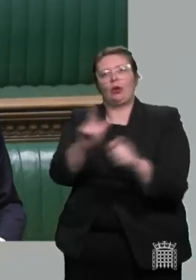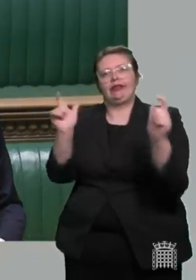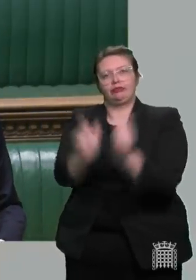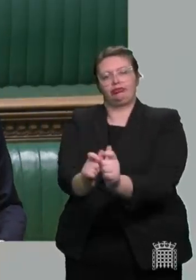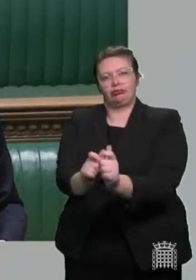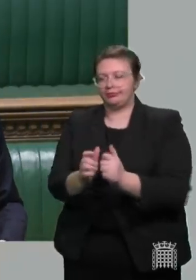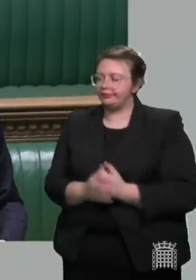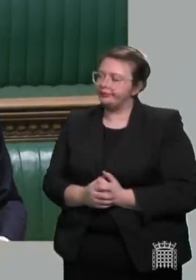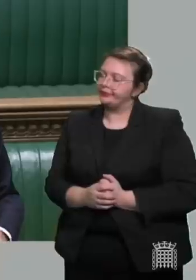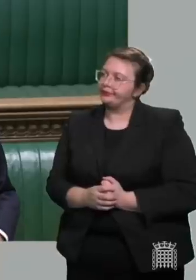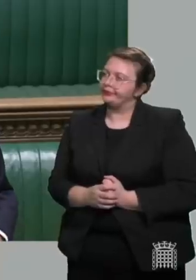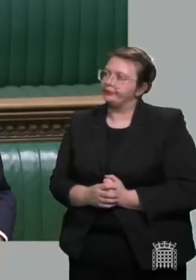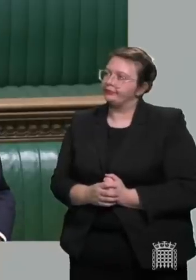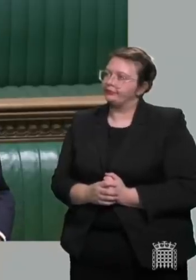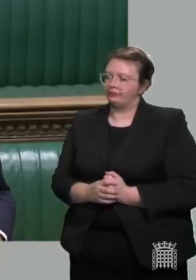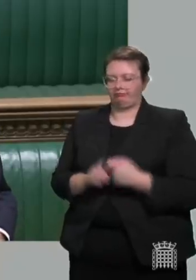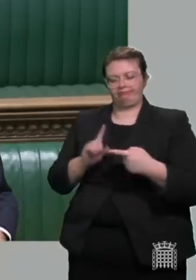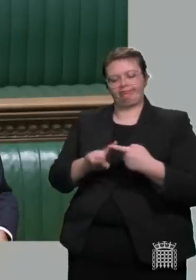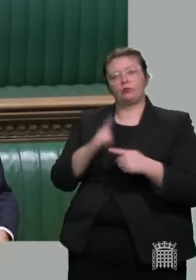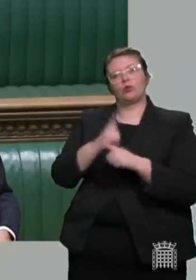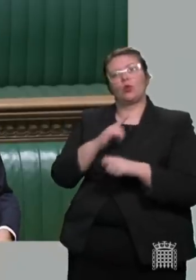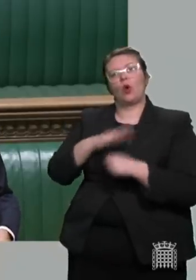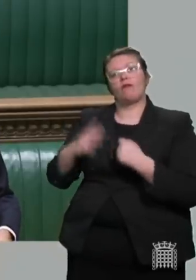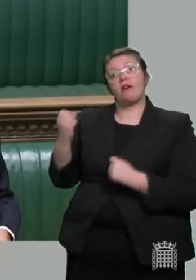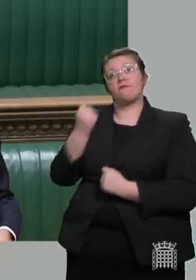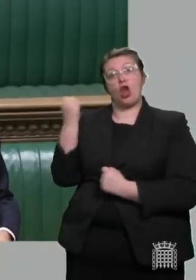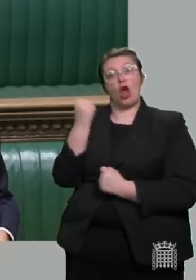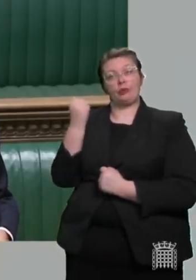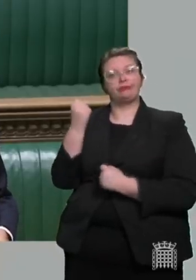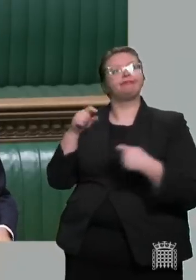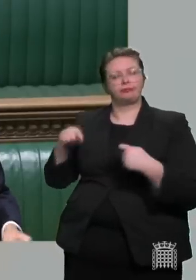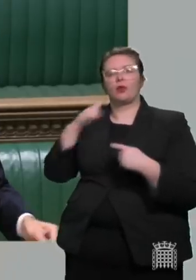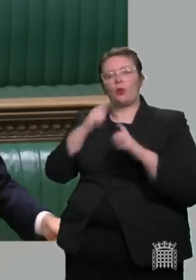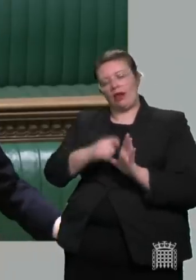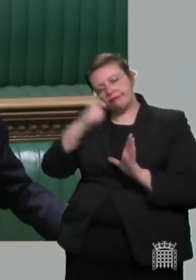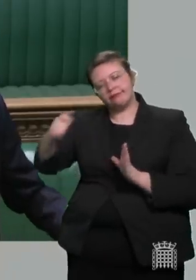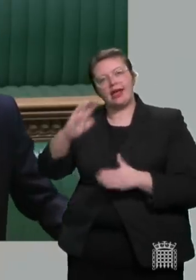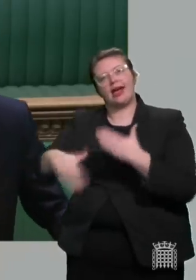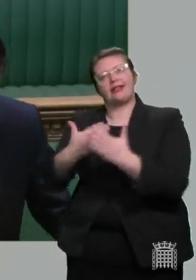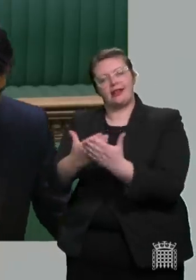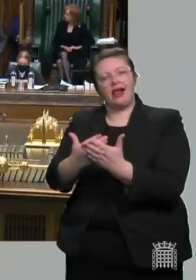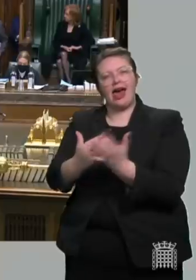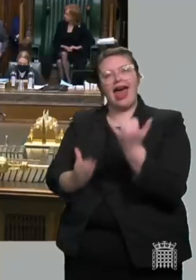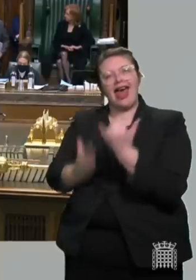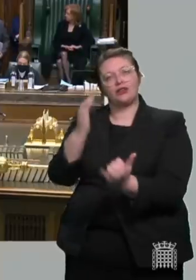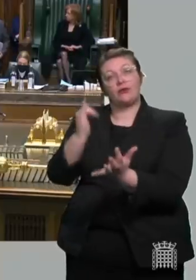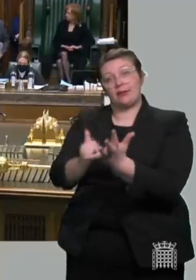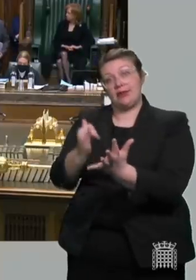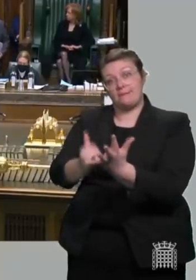First, the furlough scheme will be extended until the end of September. For employees, there will